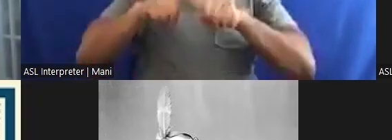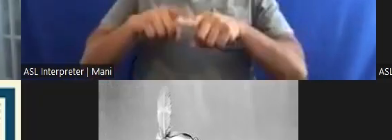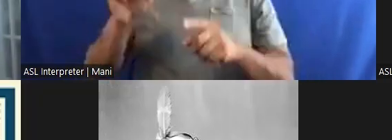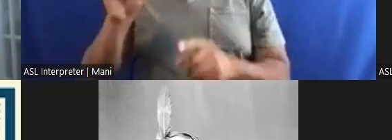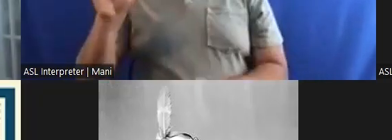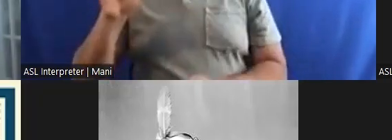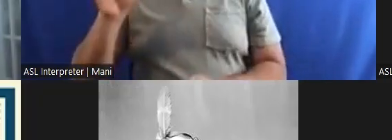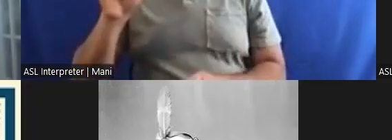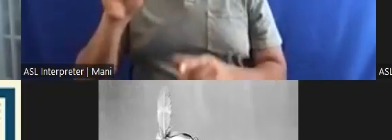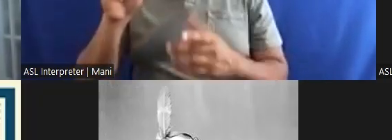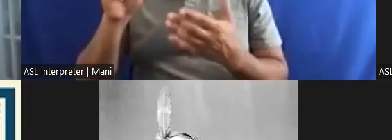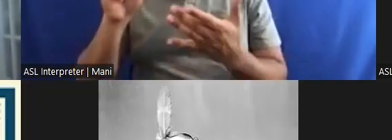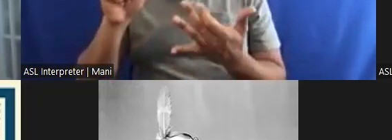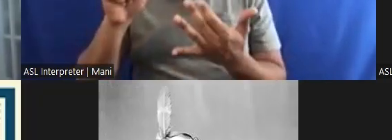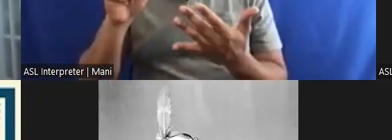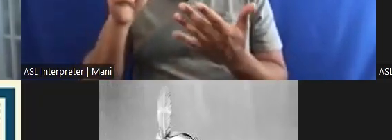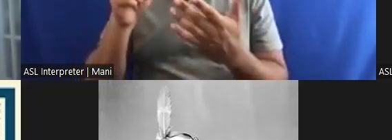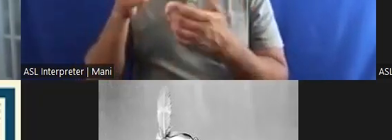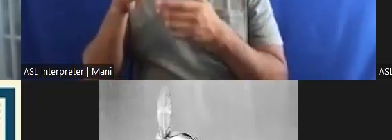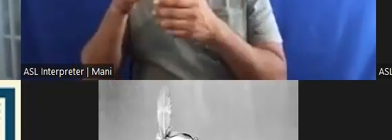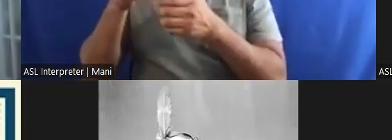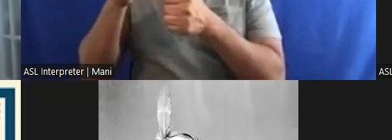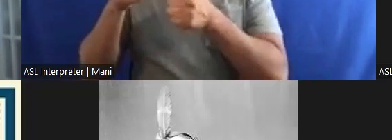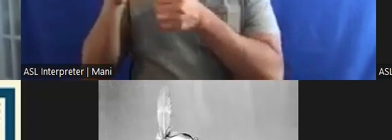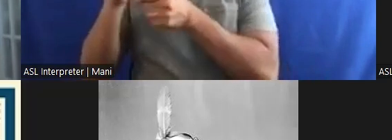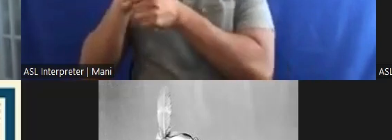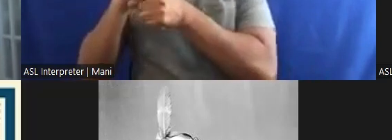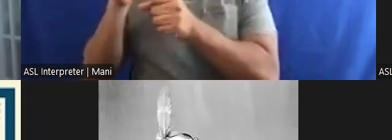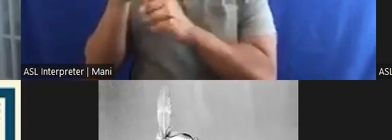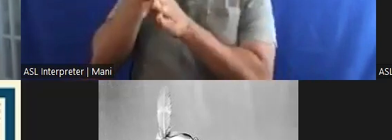what area’s program we're talking about,